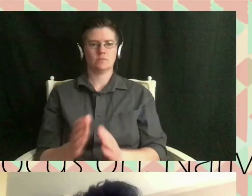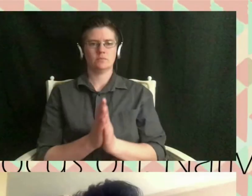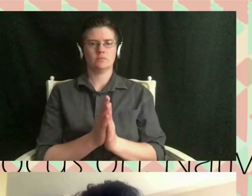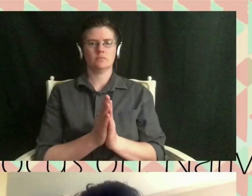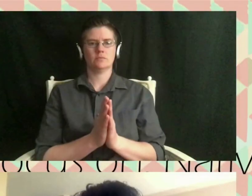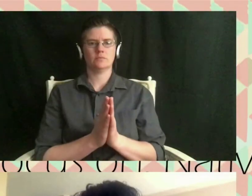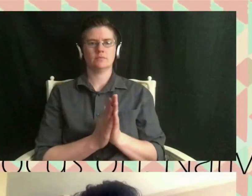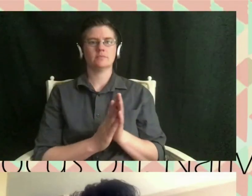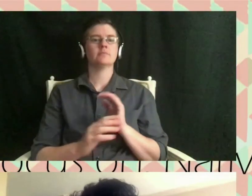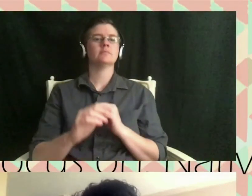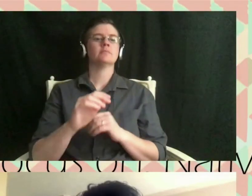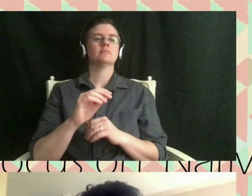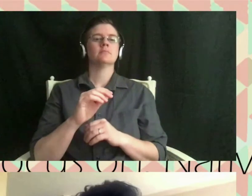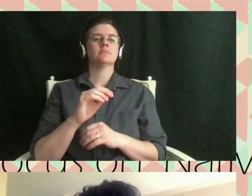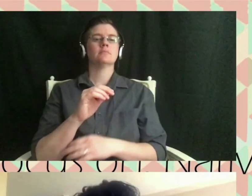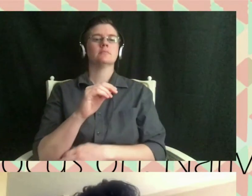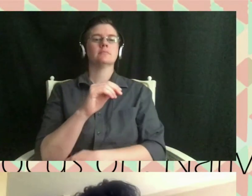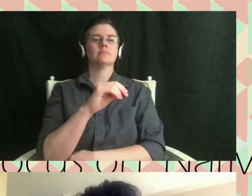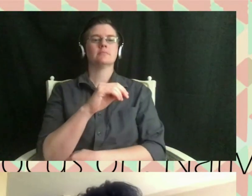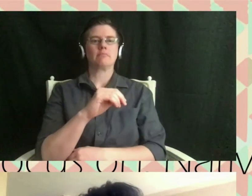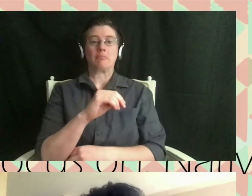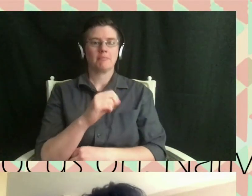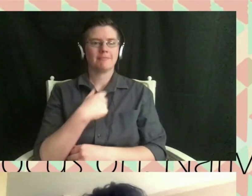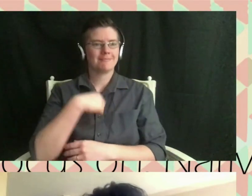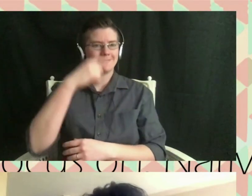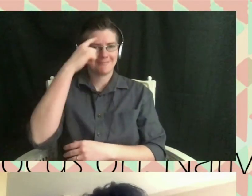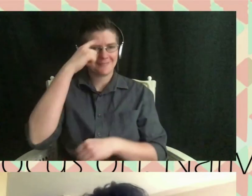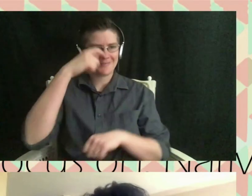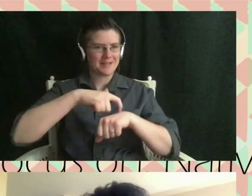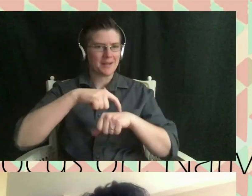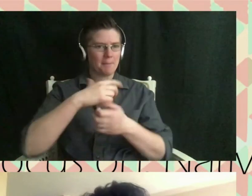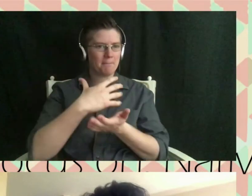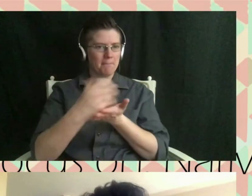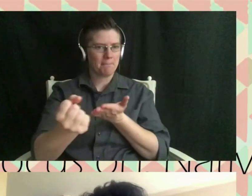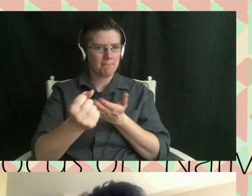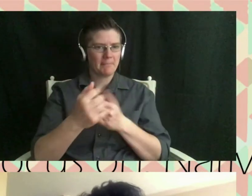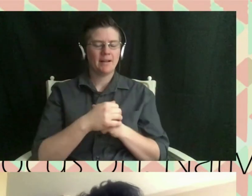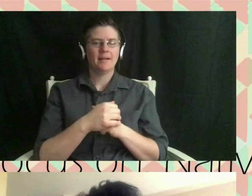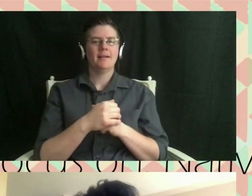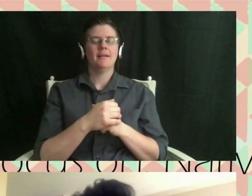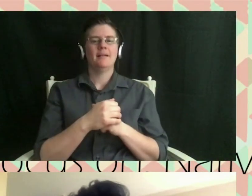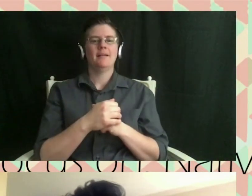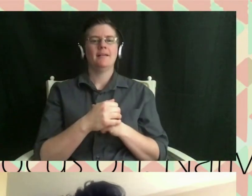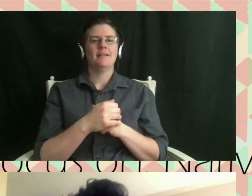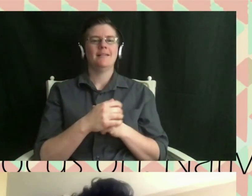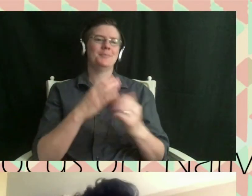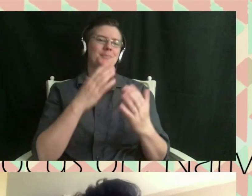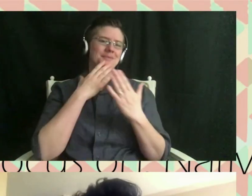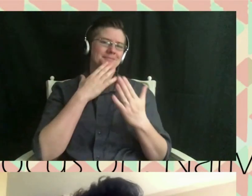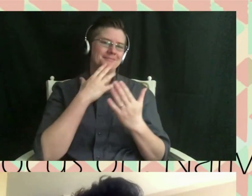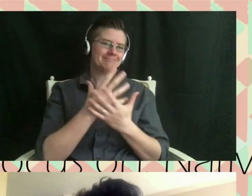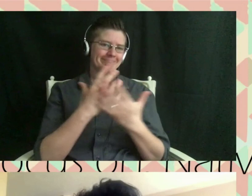well i think i think that's all the time we have um but thank you so much for coming on